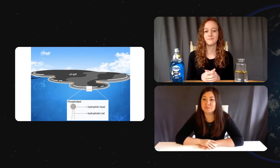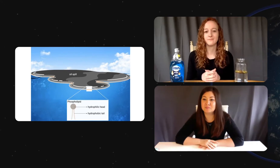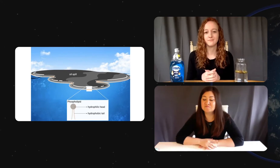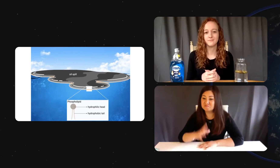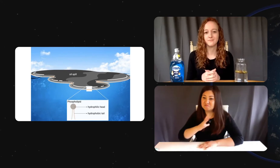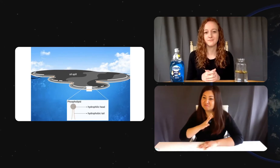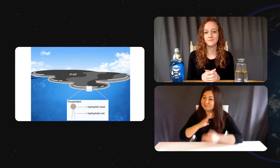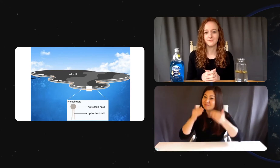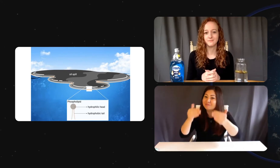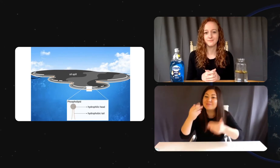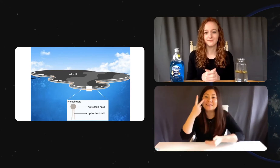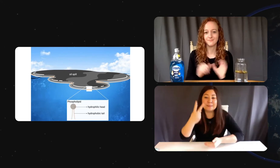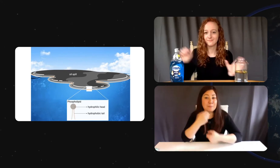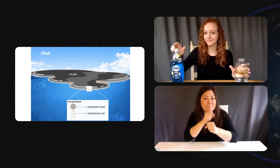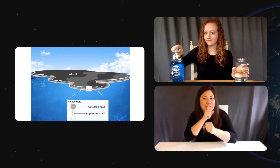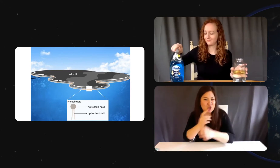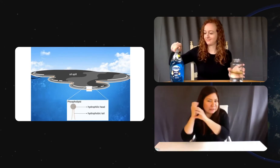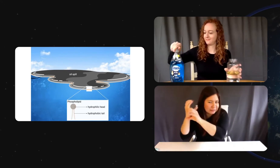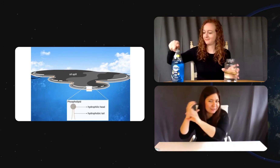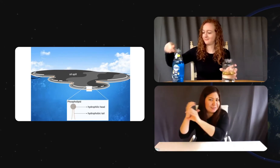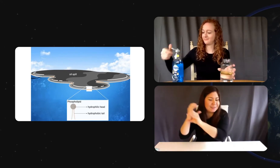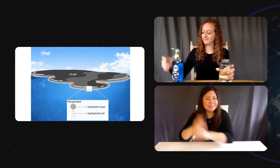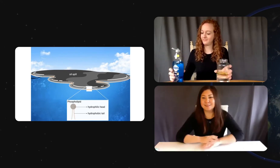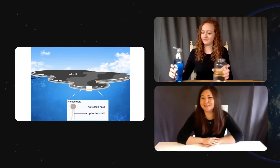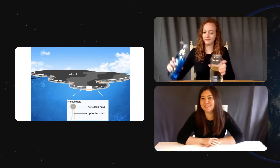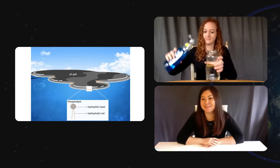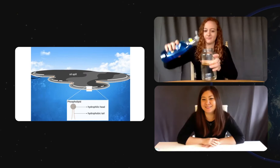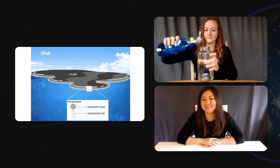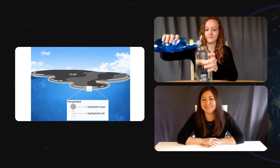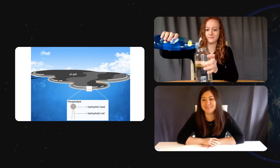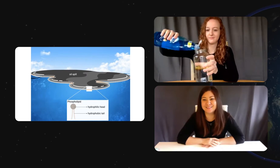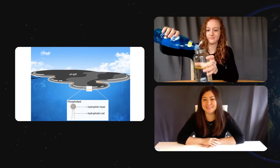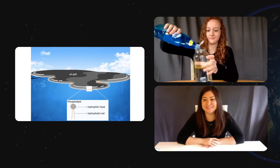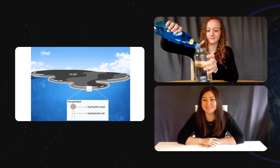Pour the water in, and shake it up.